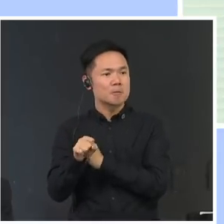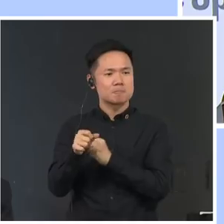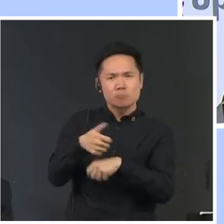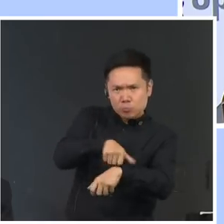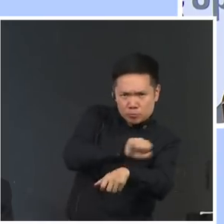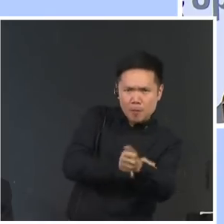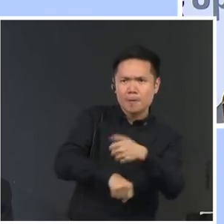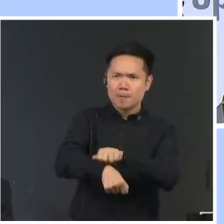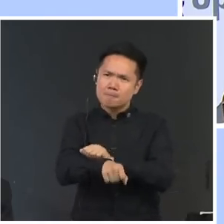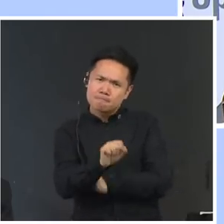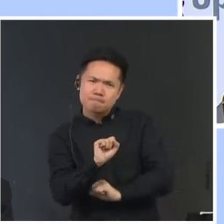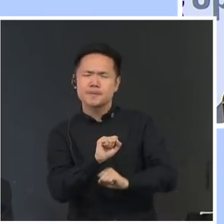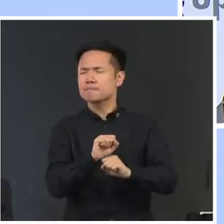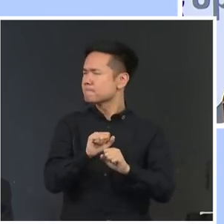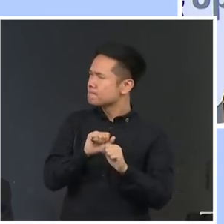Even as governor Hirai prously mentioned the Tottori